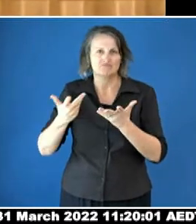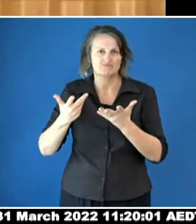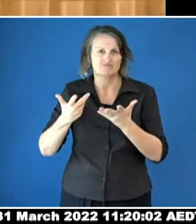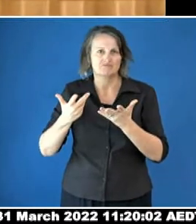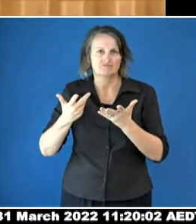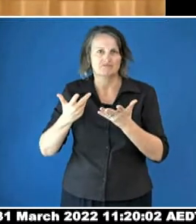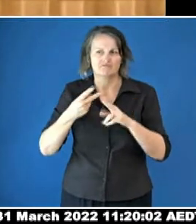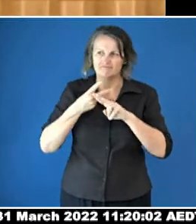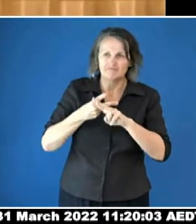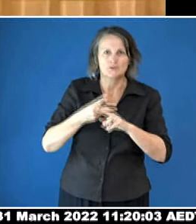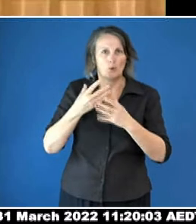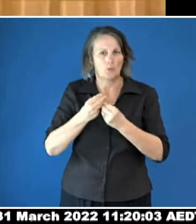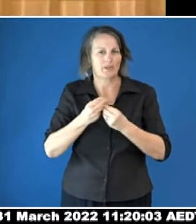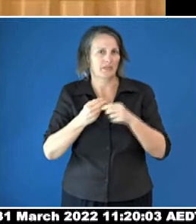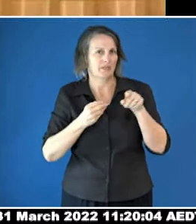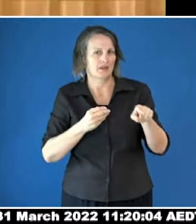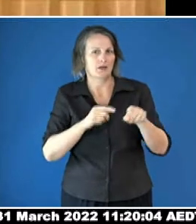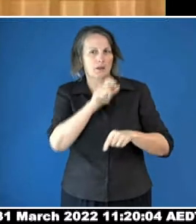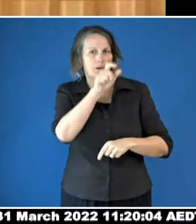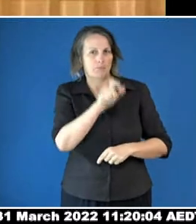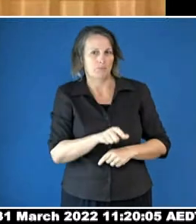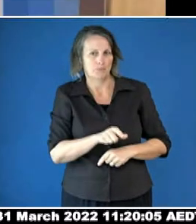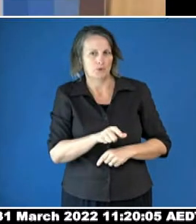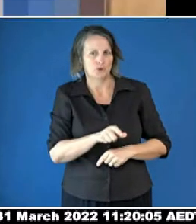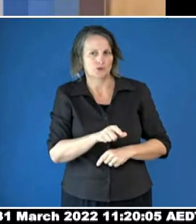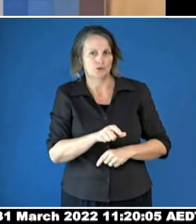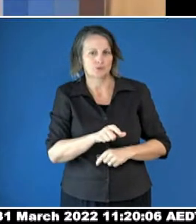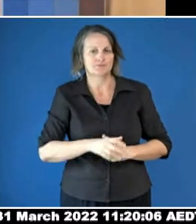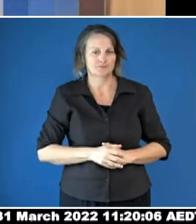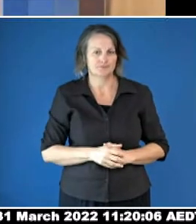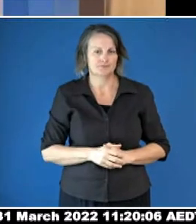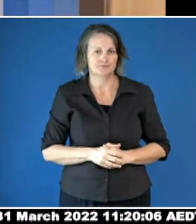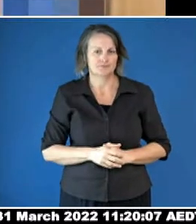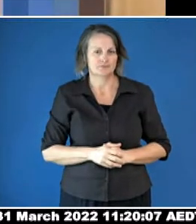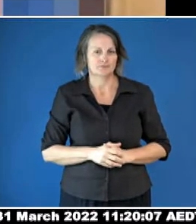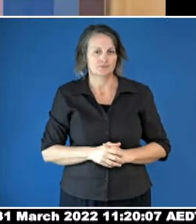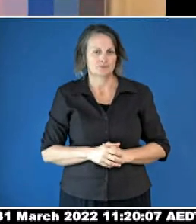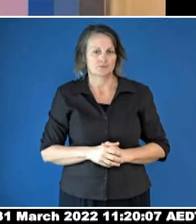That's what the police told you the charge was? Yes. And he pled guilty to the second --